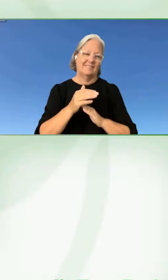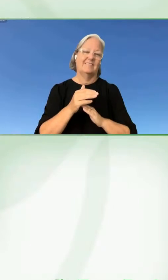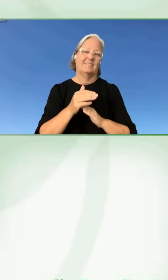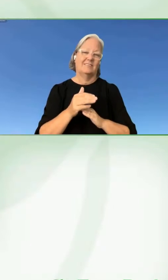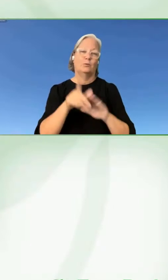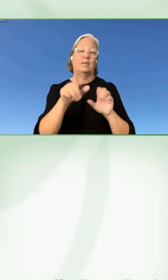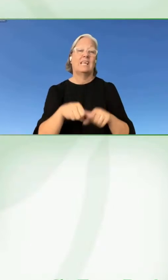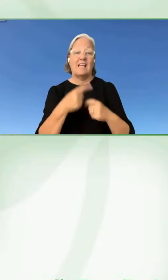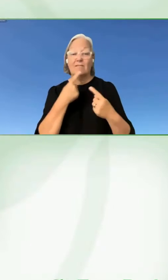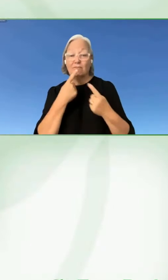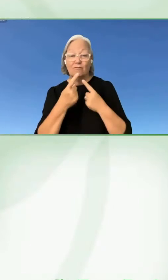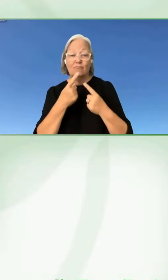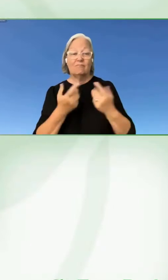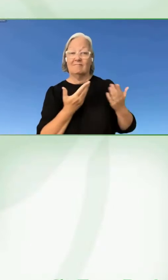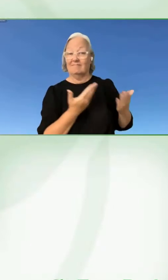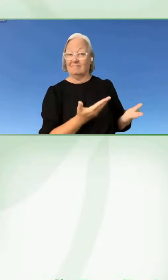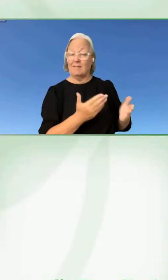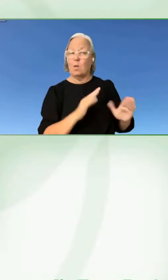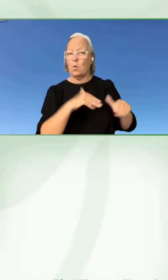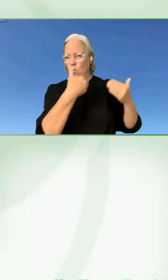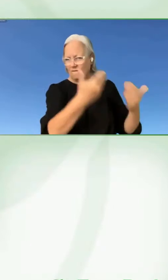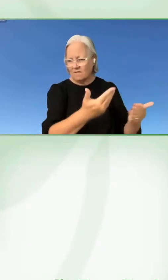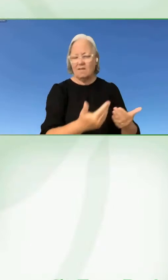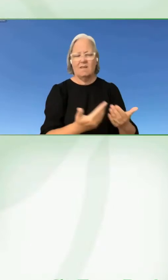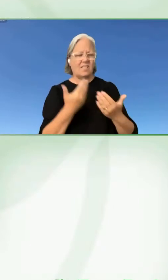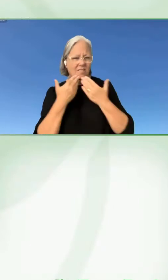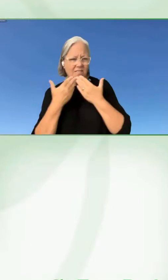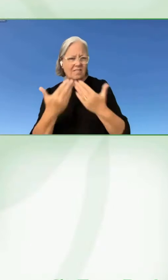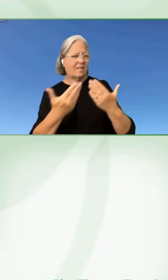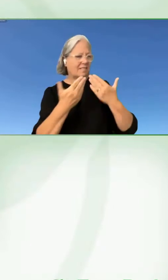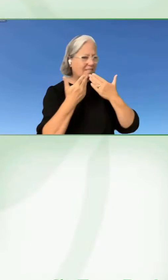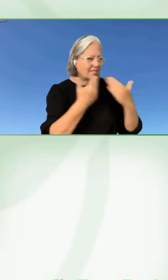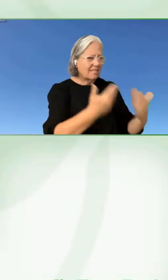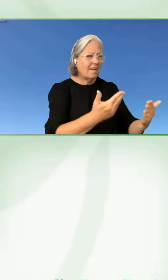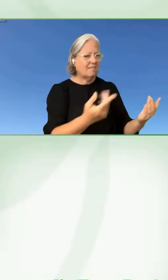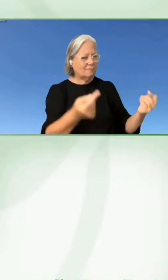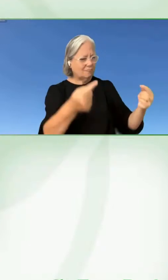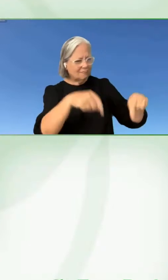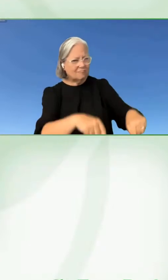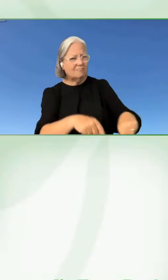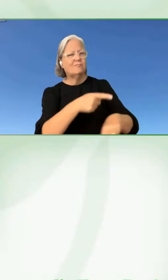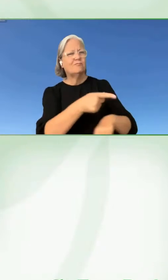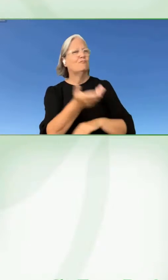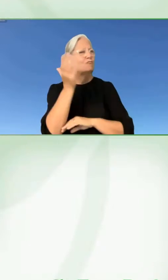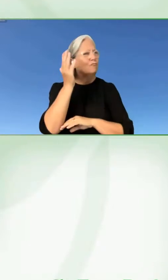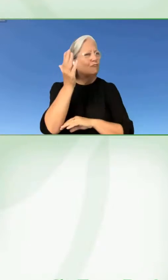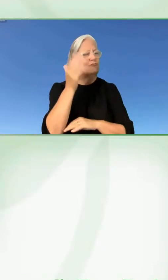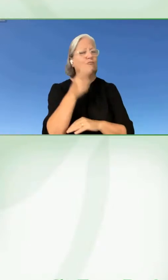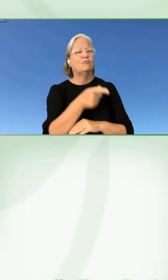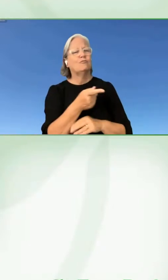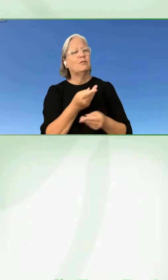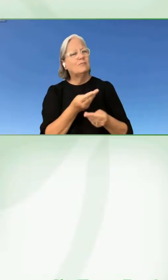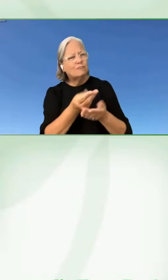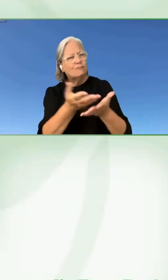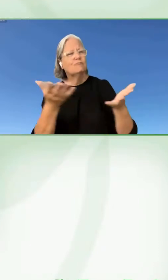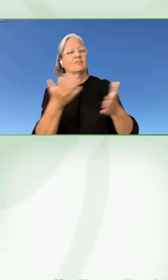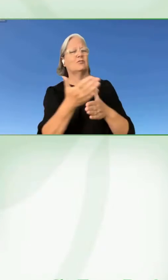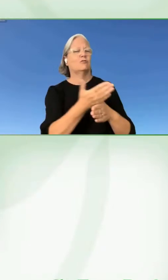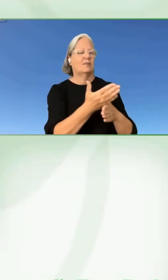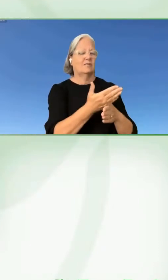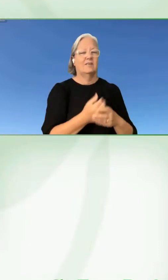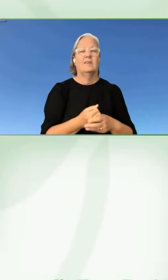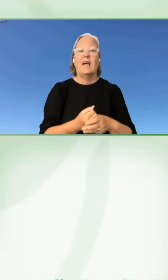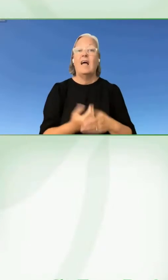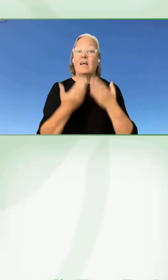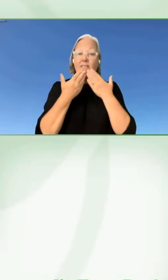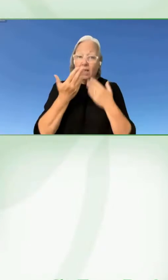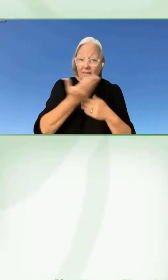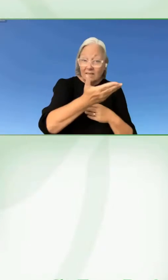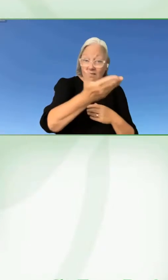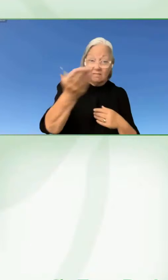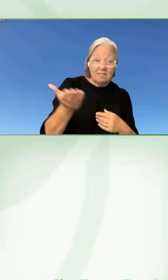I thank you so much for your time and for sharing those details with us.